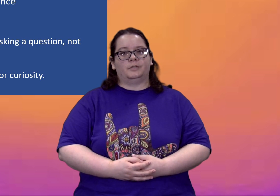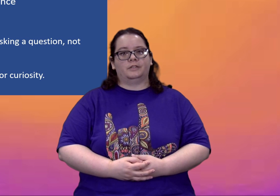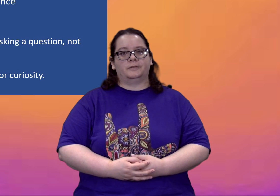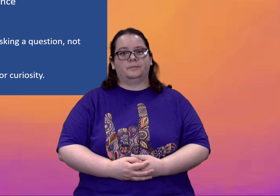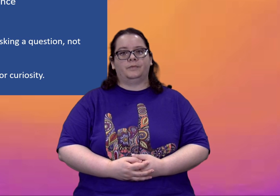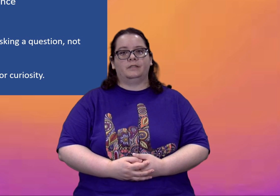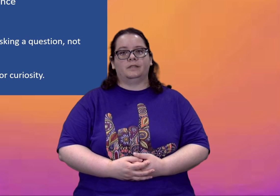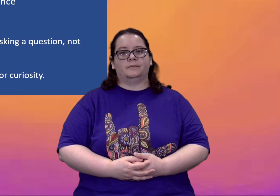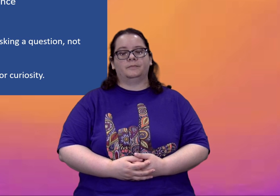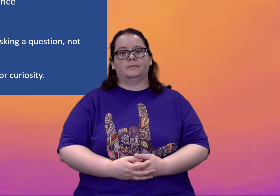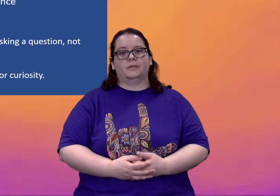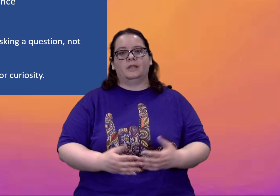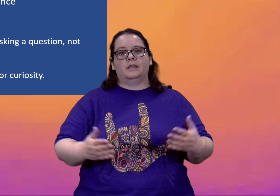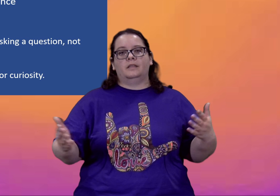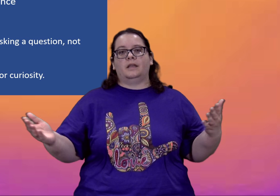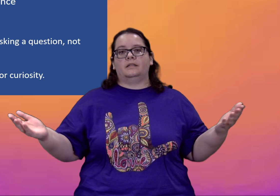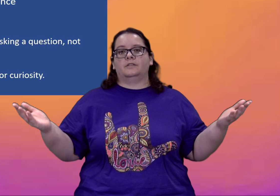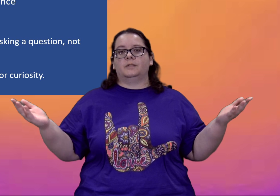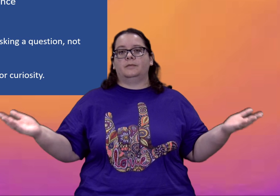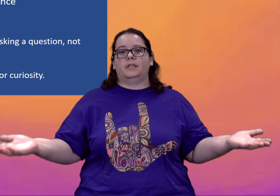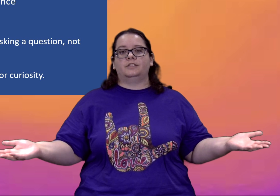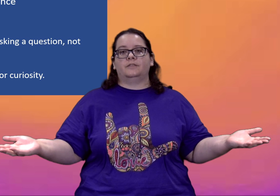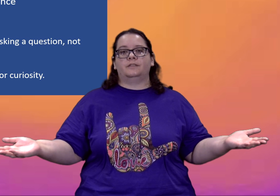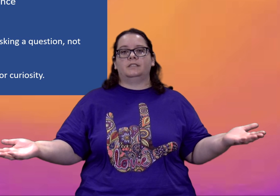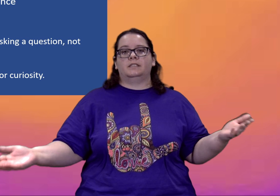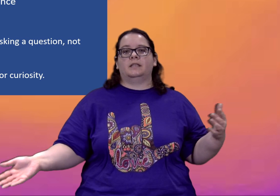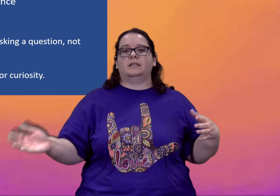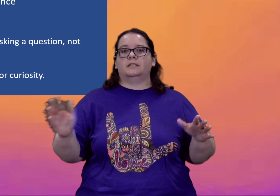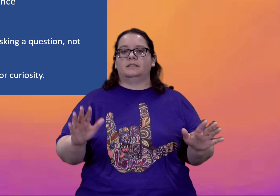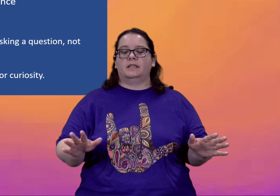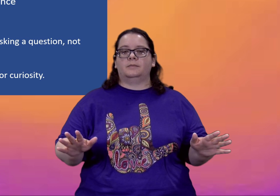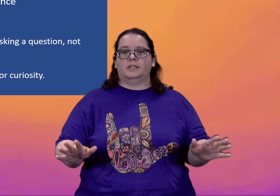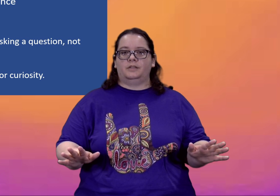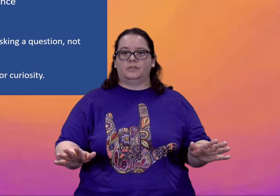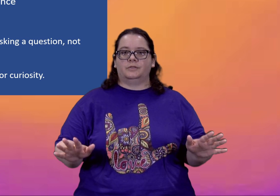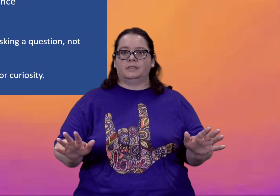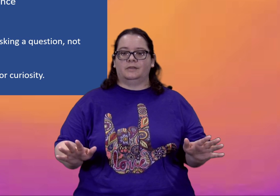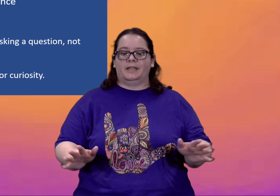mark? So that is one of the major differences and it does take some getting used to, it's okay.